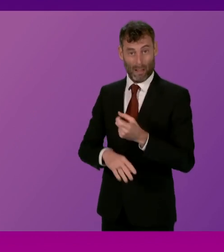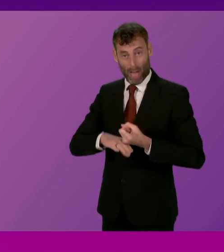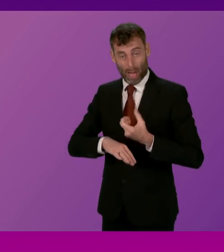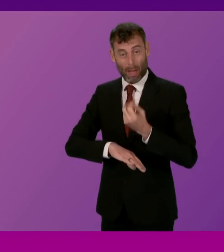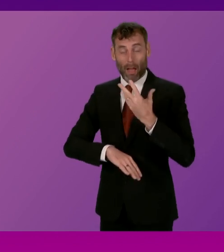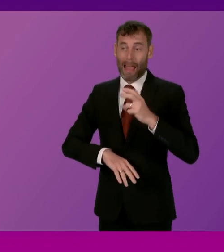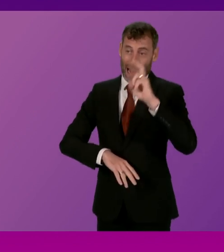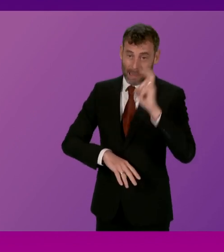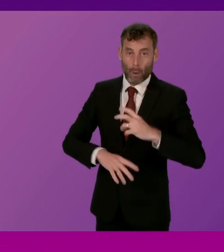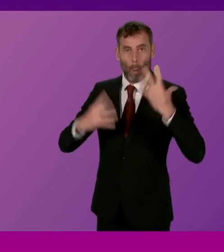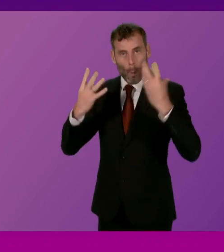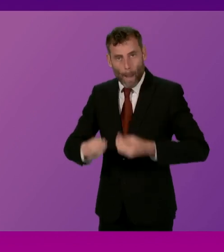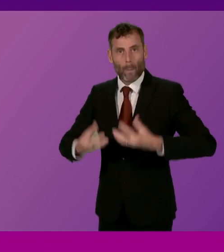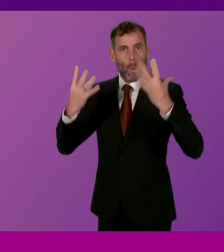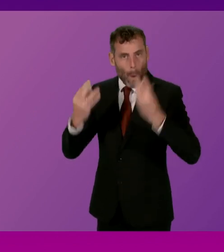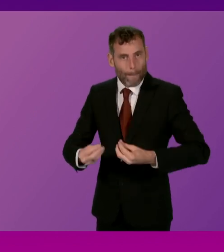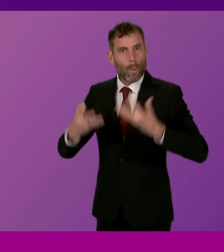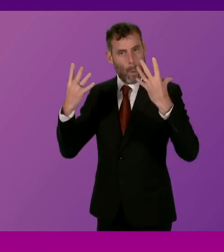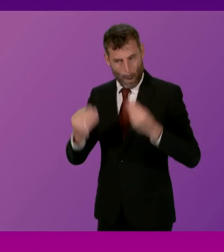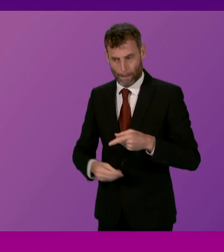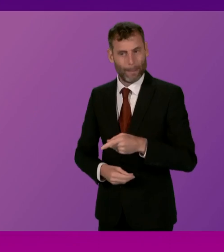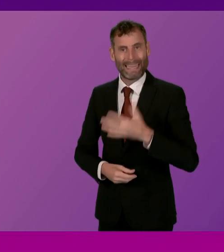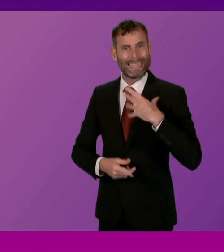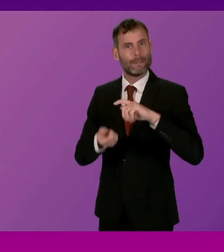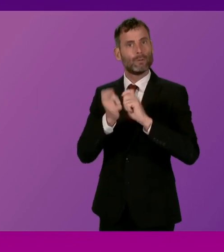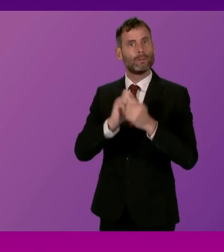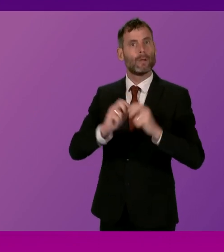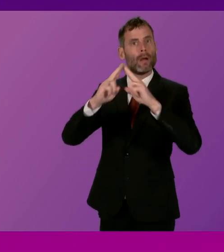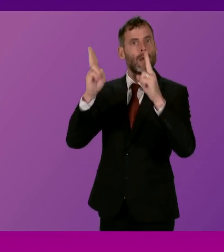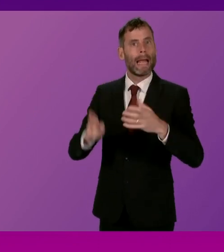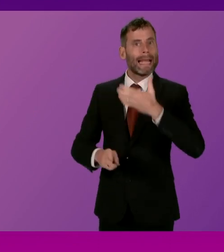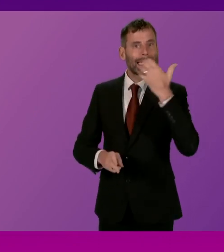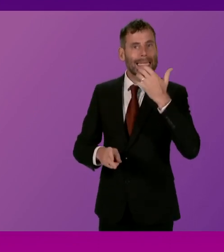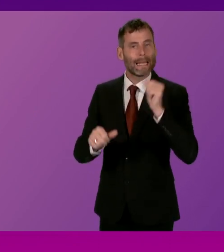targets, but residents are rightly concerned about the cost of installing new heating systems,